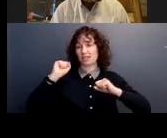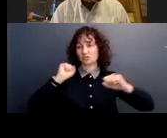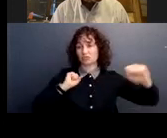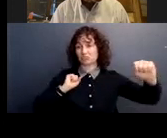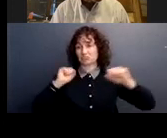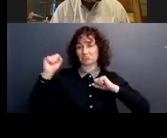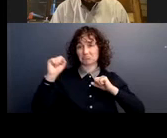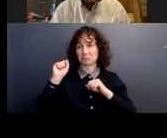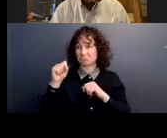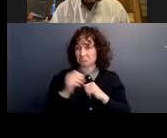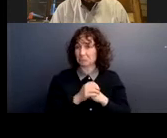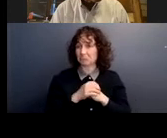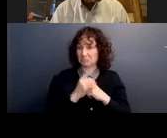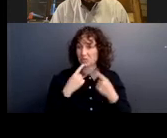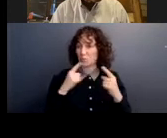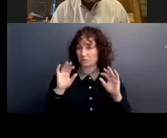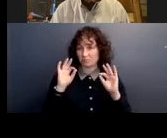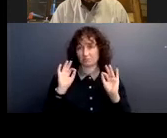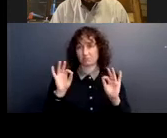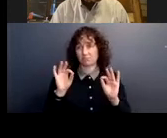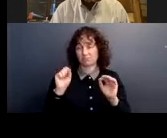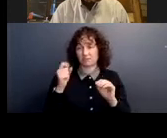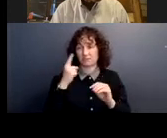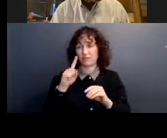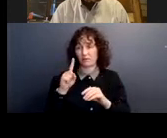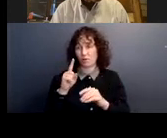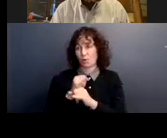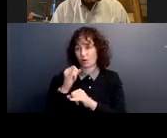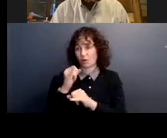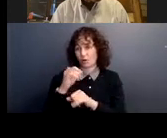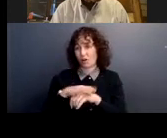So it works beautifully for distance learning as well.